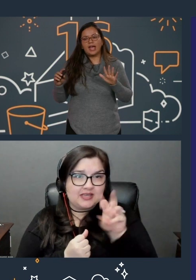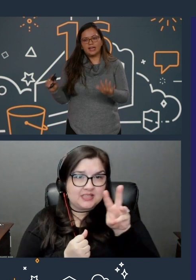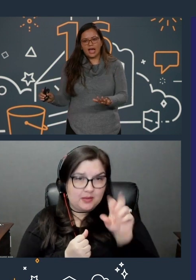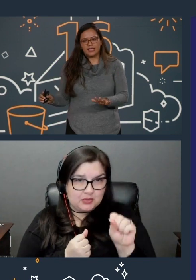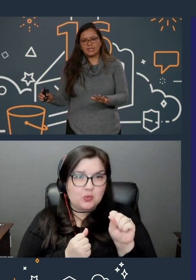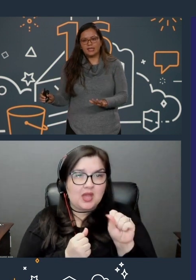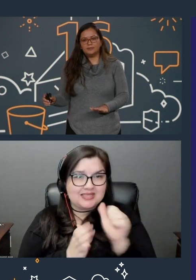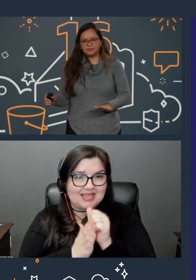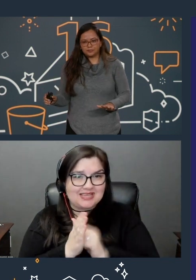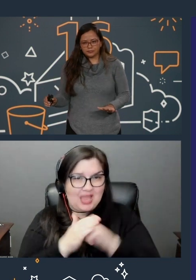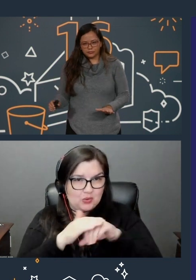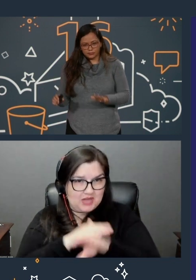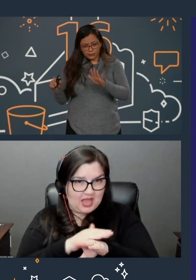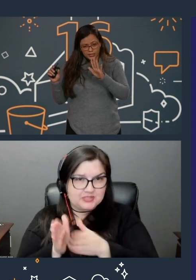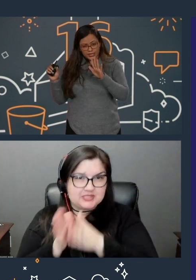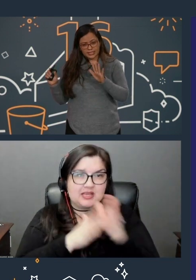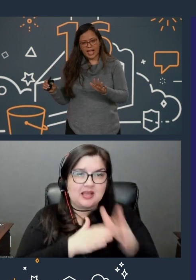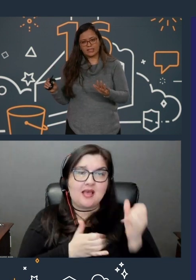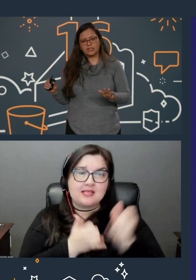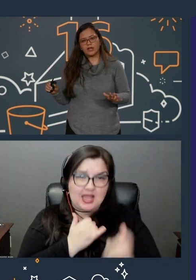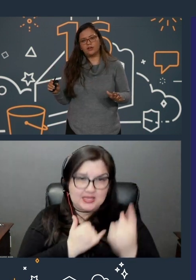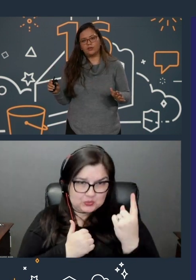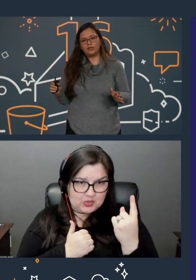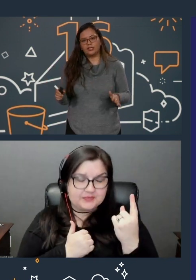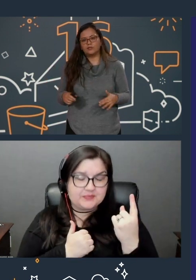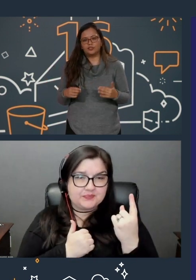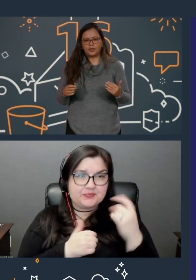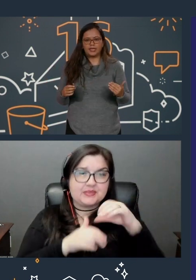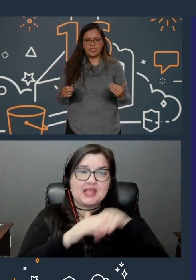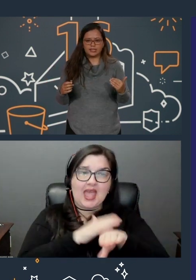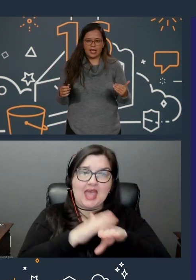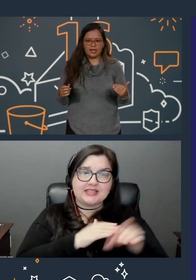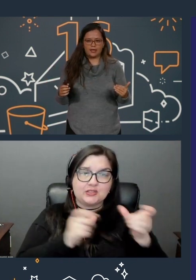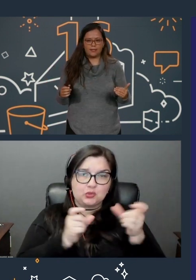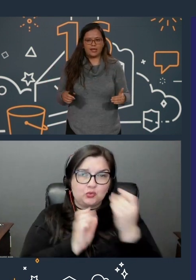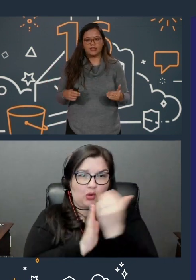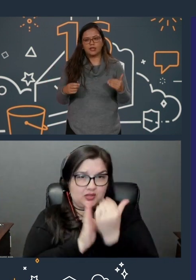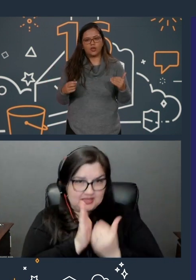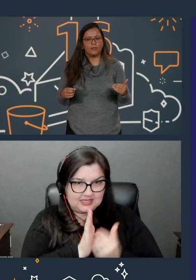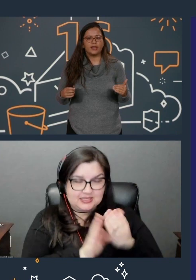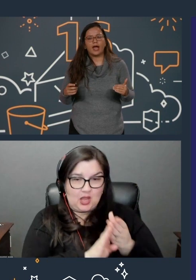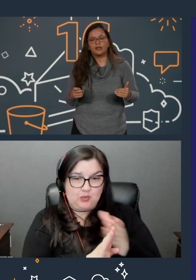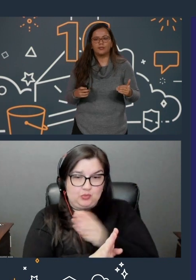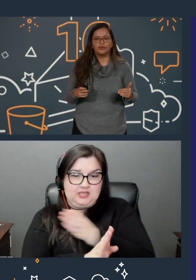And lastly, there is access control list, which predates IAM and is an atomic attribute